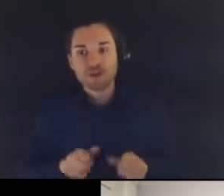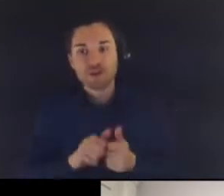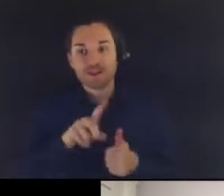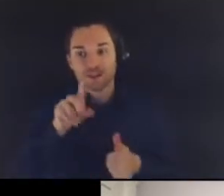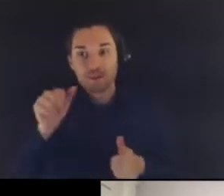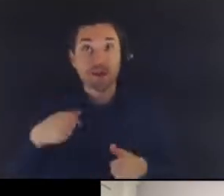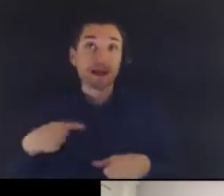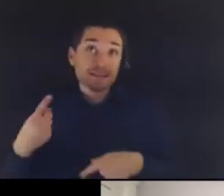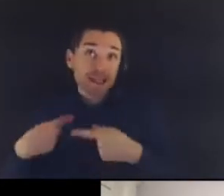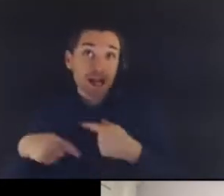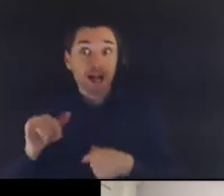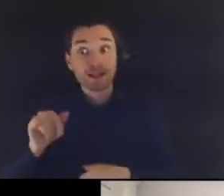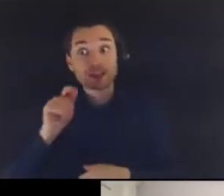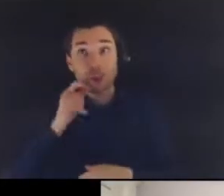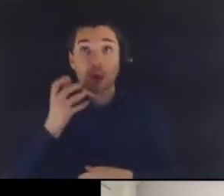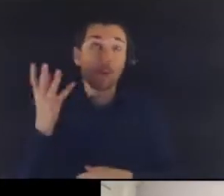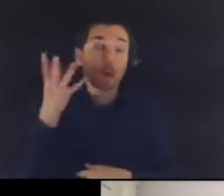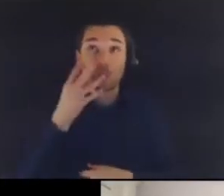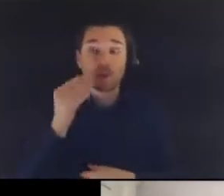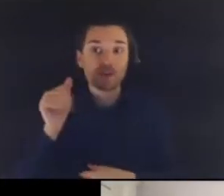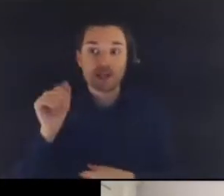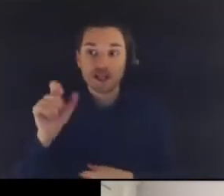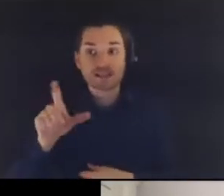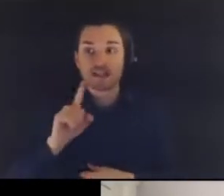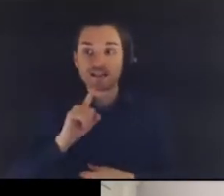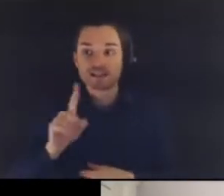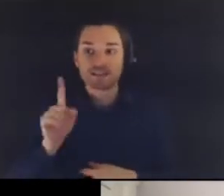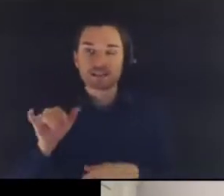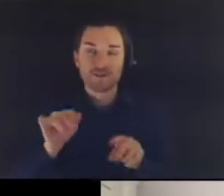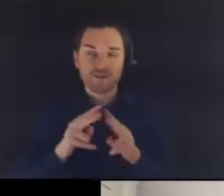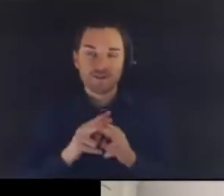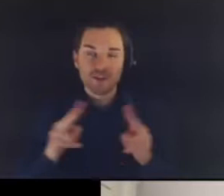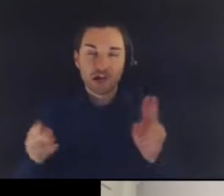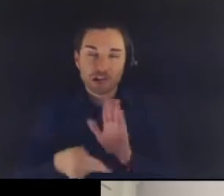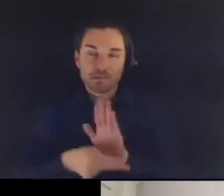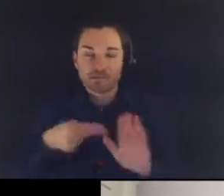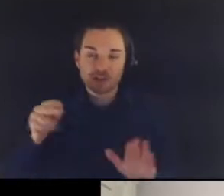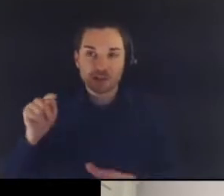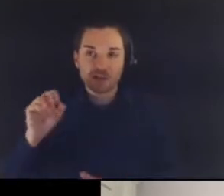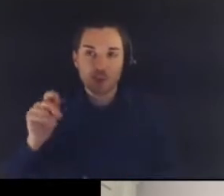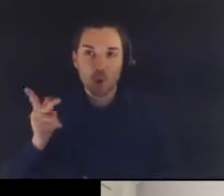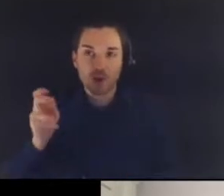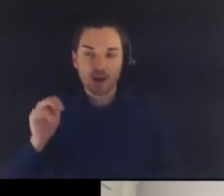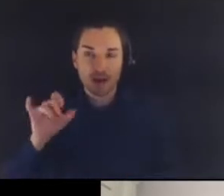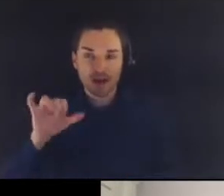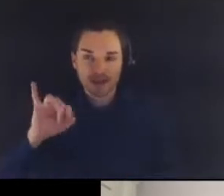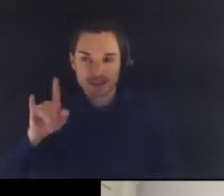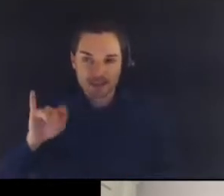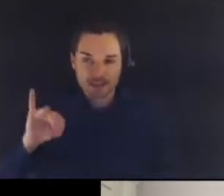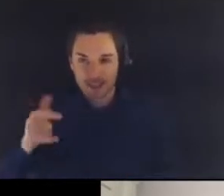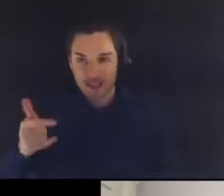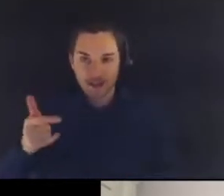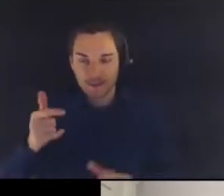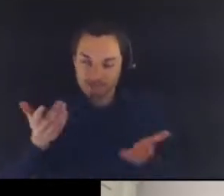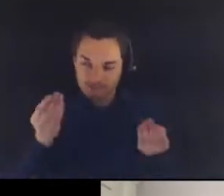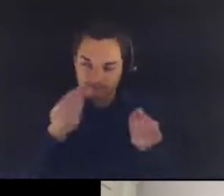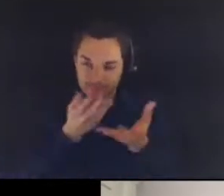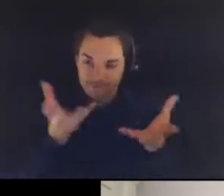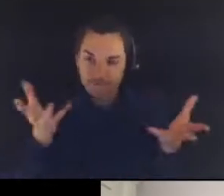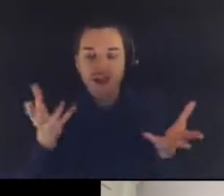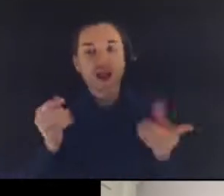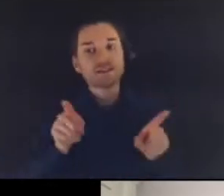tokenizing, by the way. Because I m so much of a novelty in science,